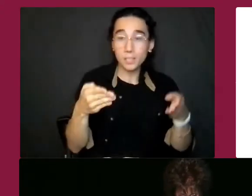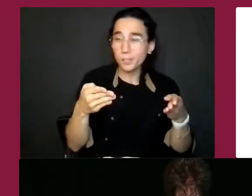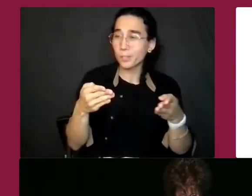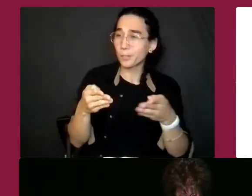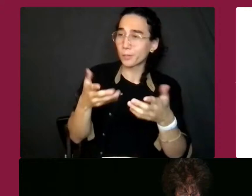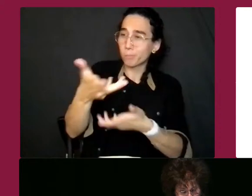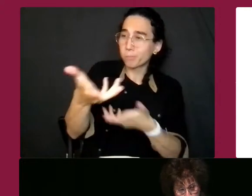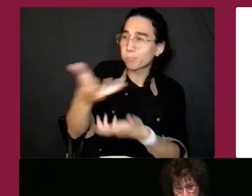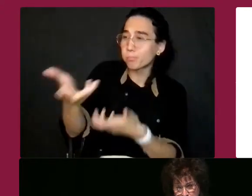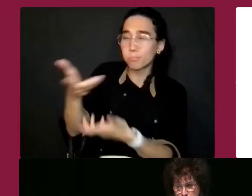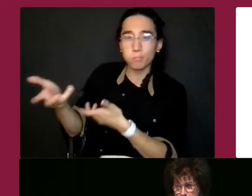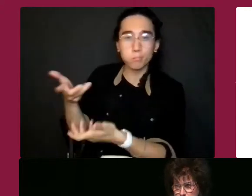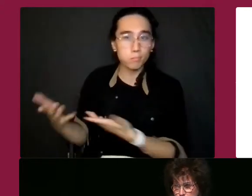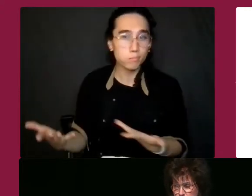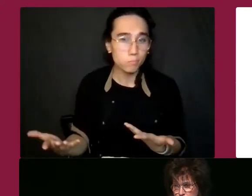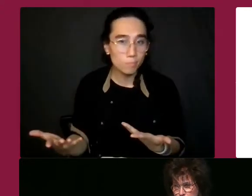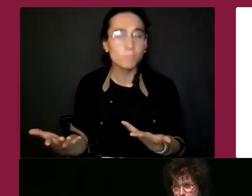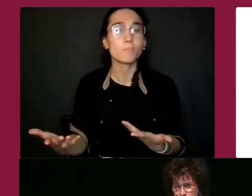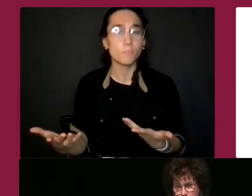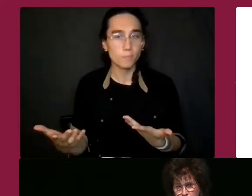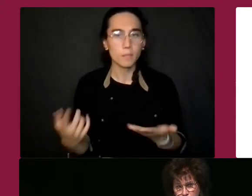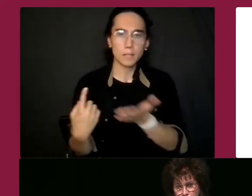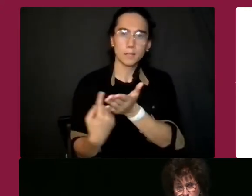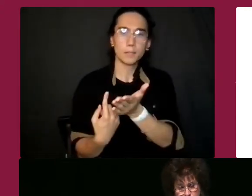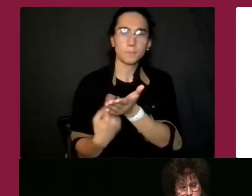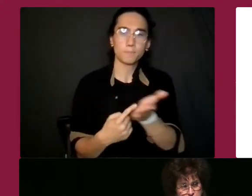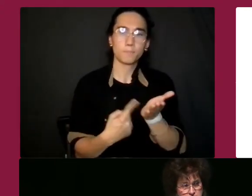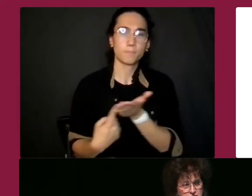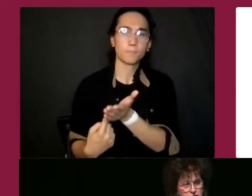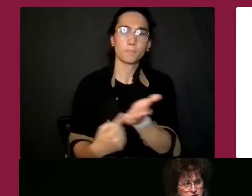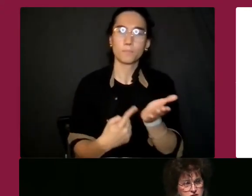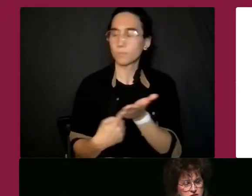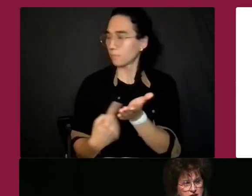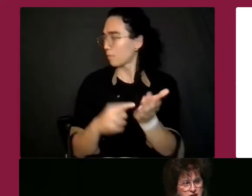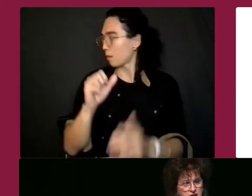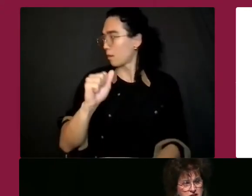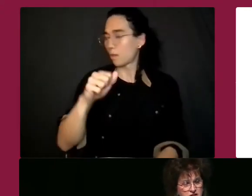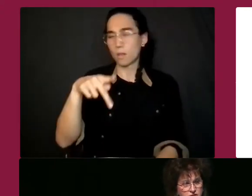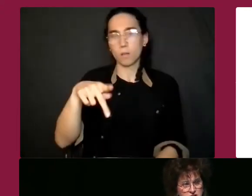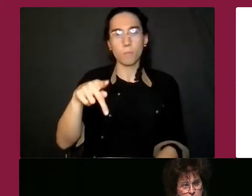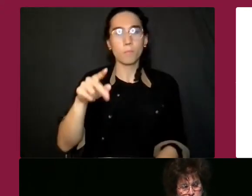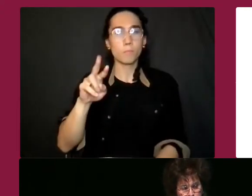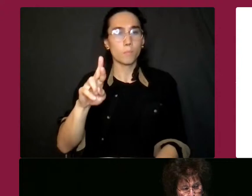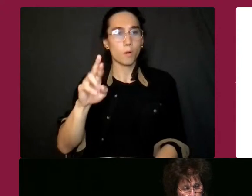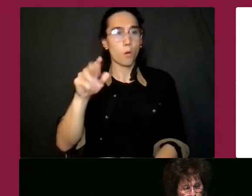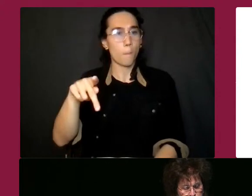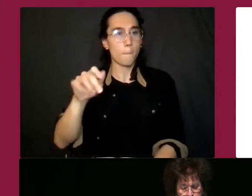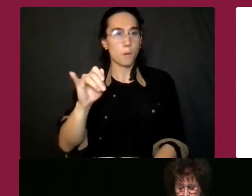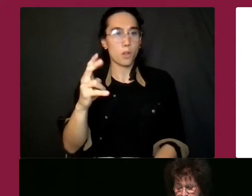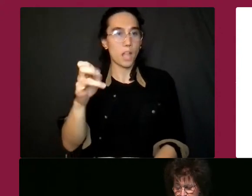We discussed appropriations with our, our congressmen and senators and the different types of appropriations that